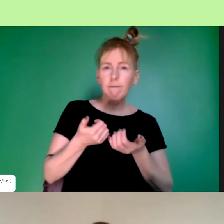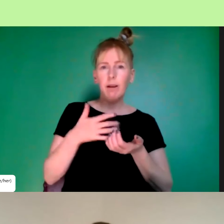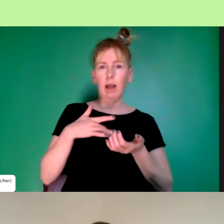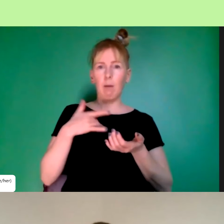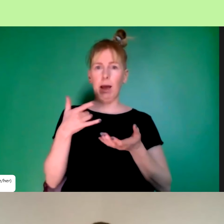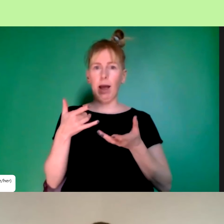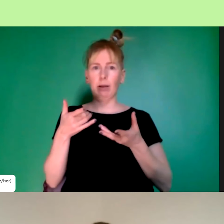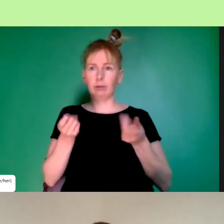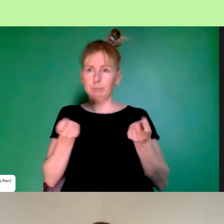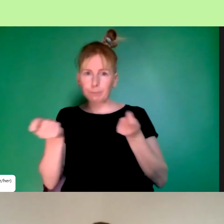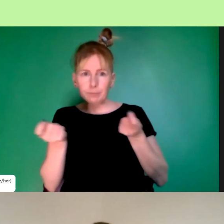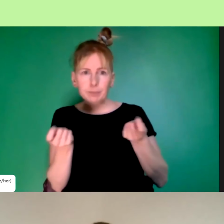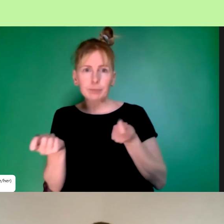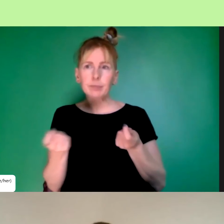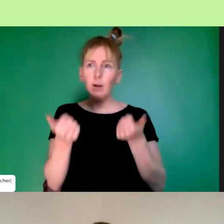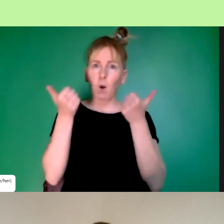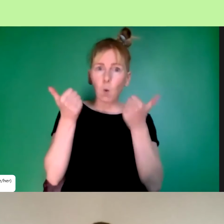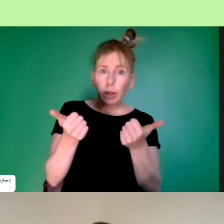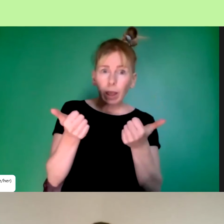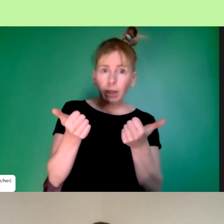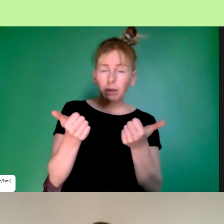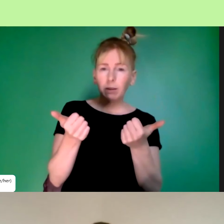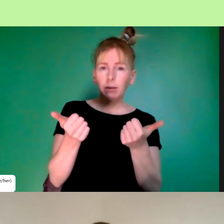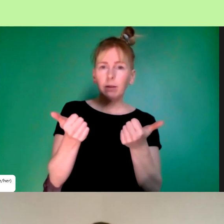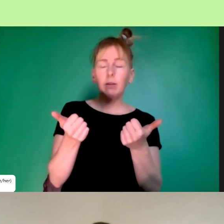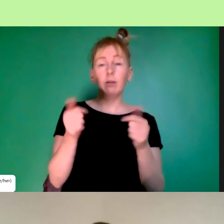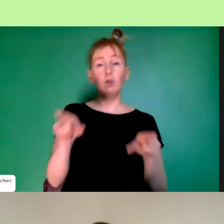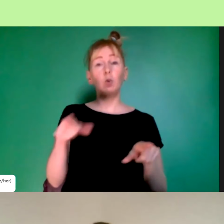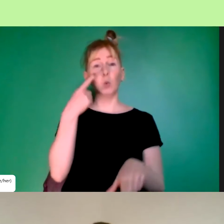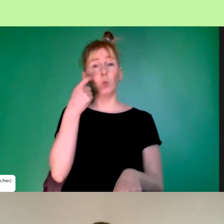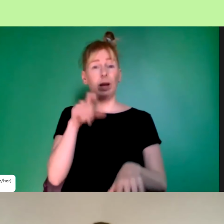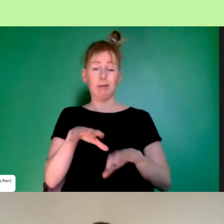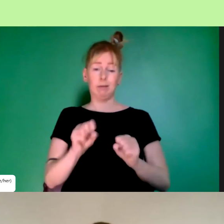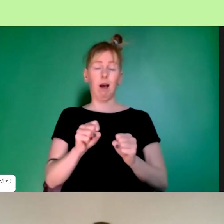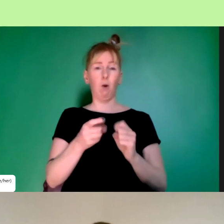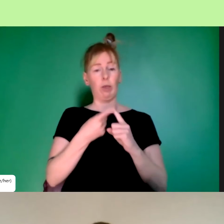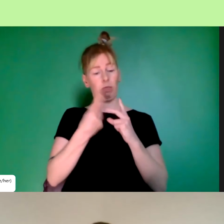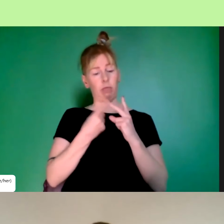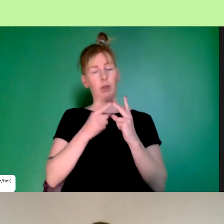so those questions can start there to like to show the perk - to sort of exercise as the